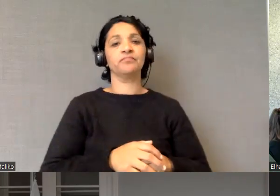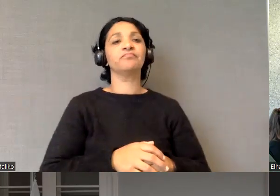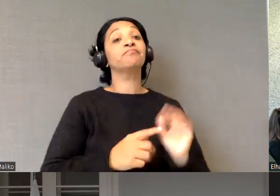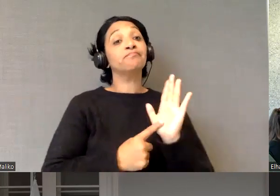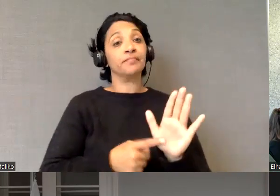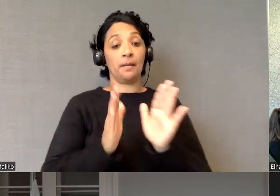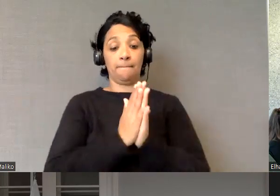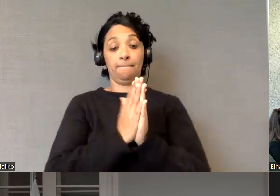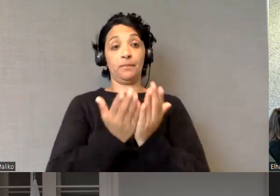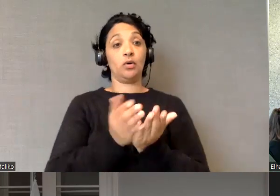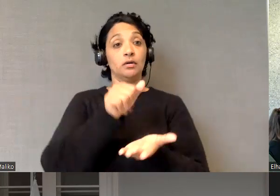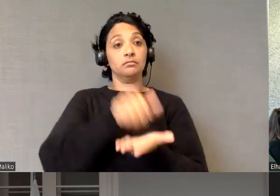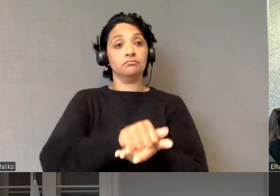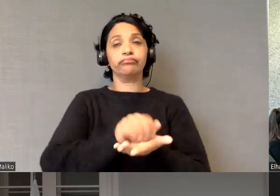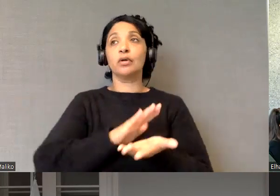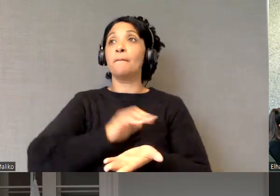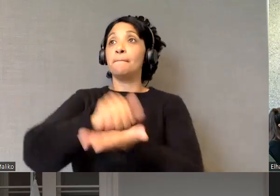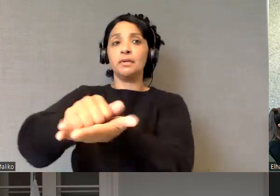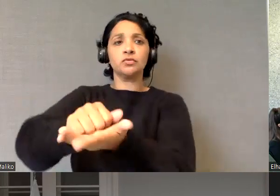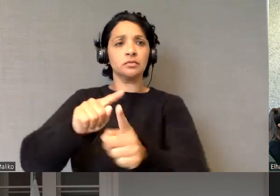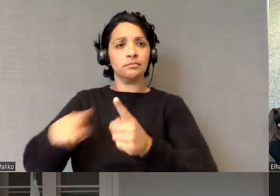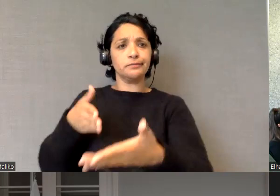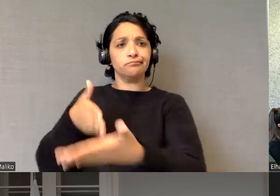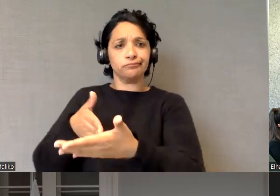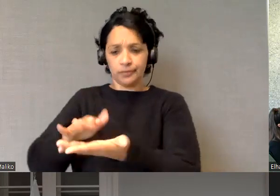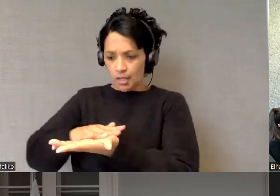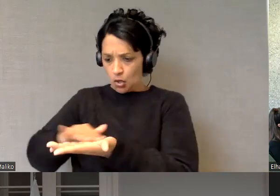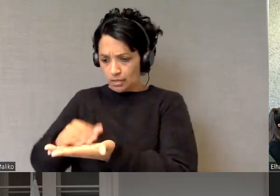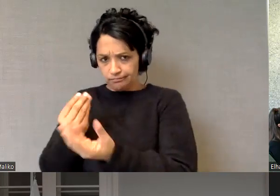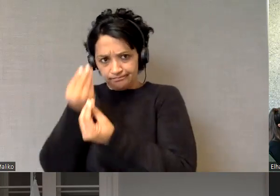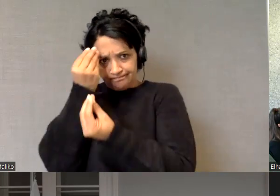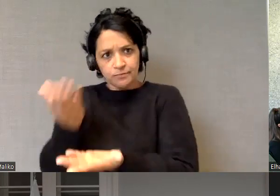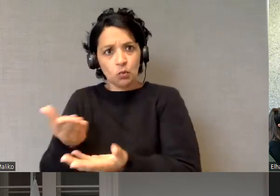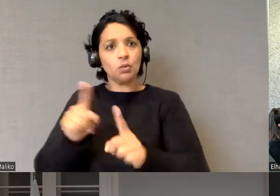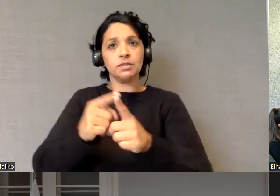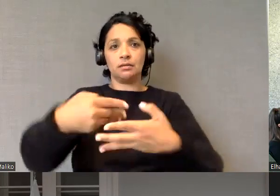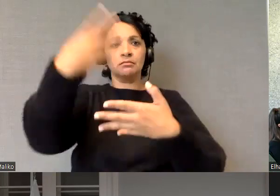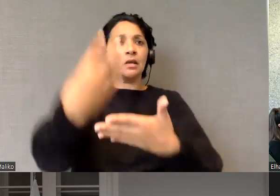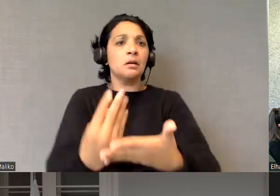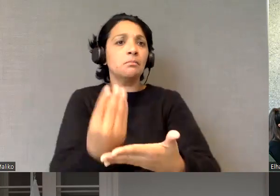is not then in Braille or able to be put online to use as a screen reader is not helpful.